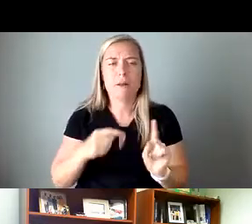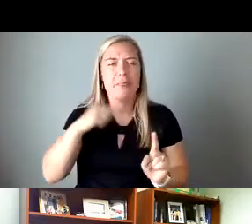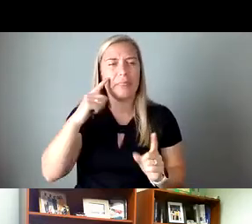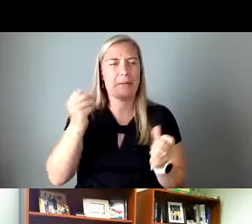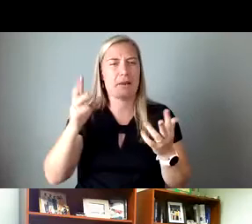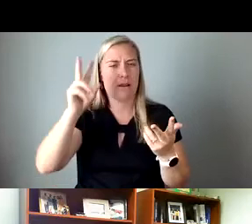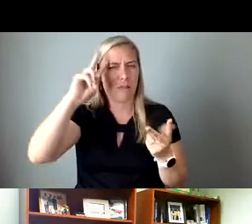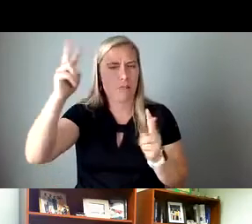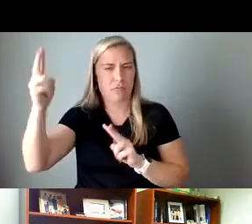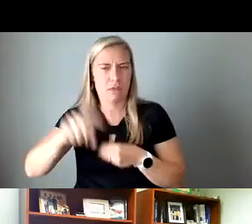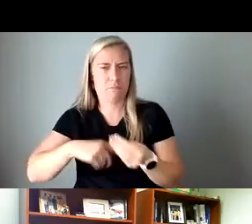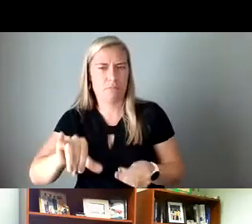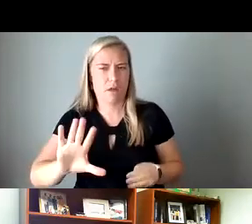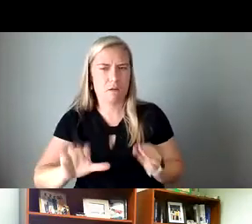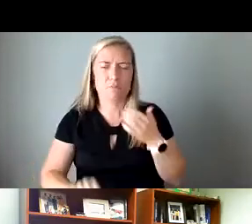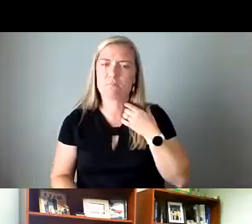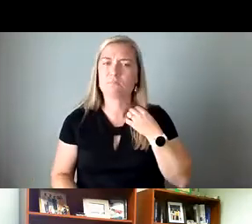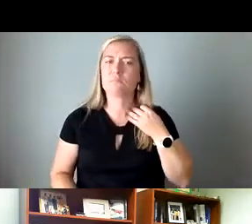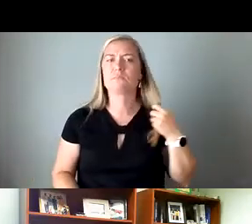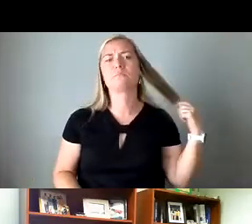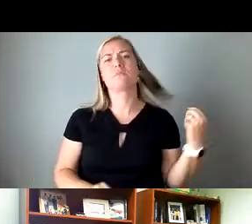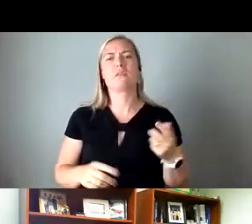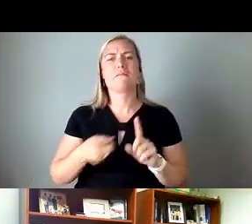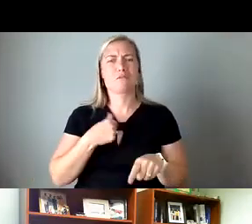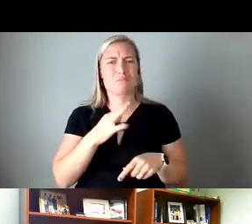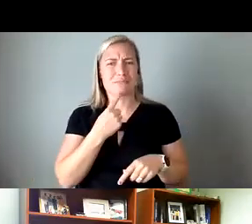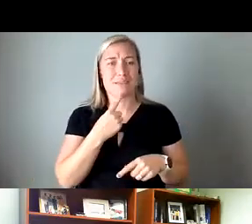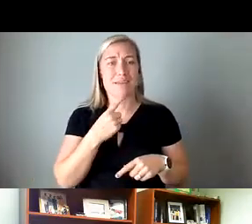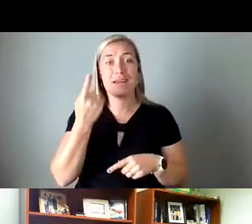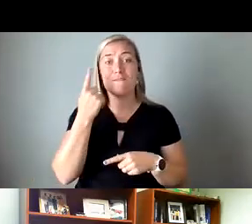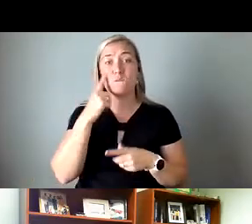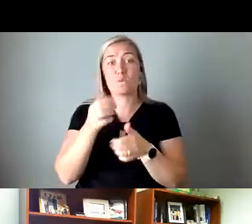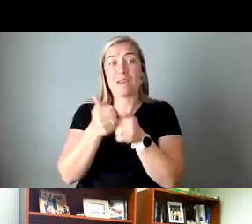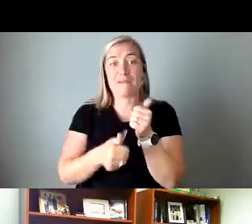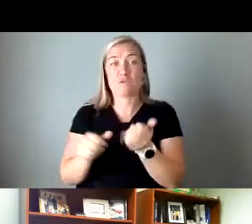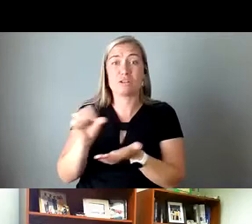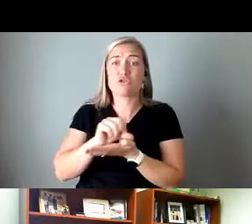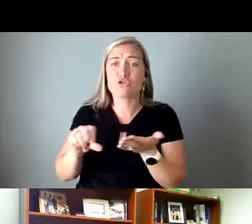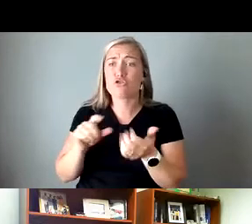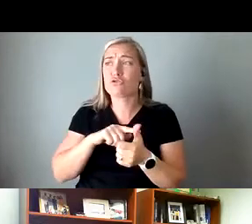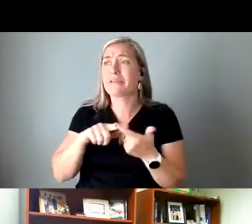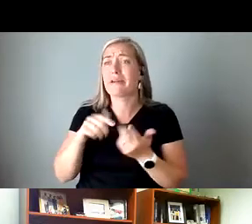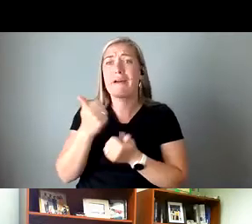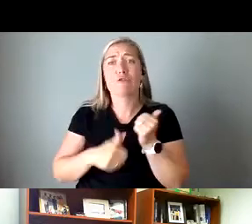things. I'll start by saying that for every surgery, every medication, every medical treatment, or